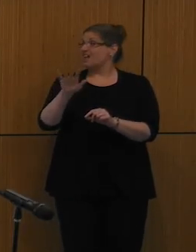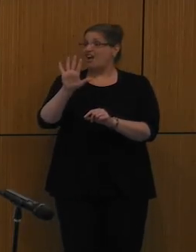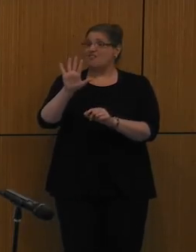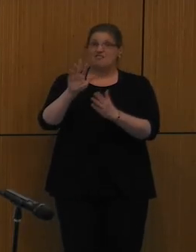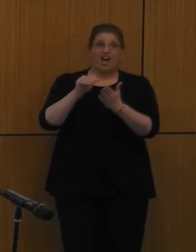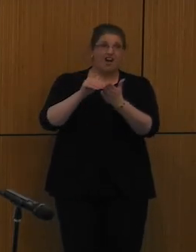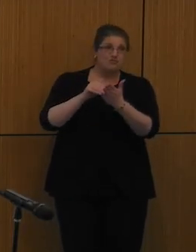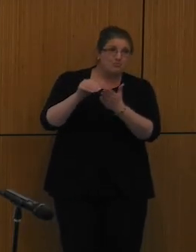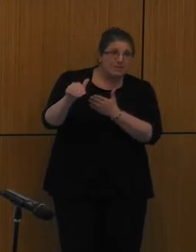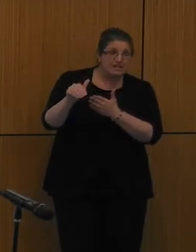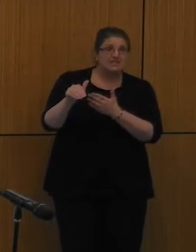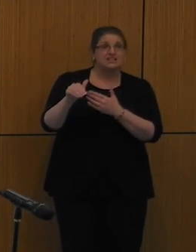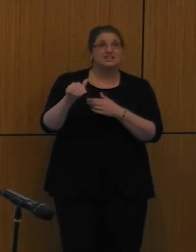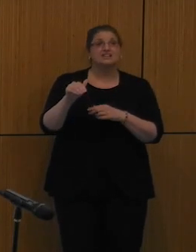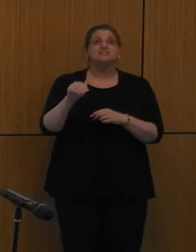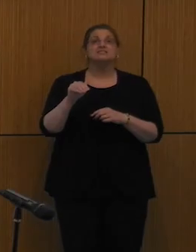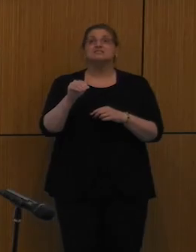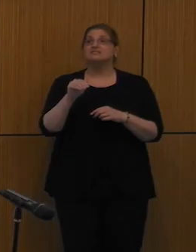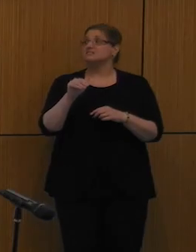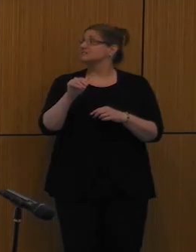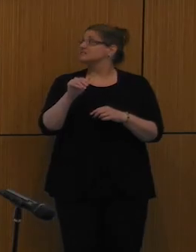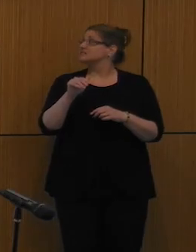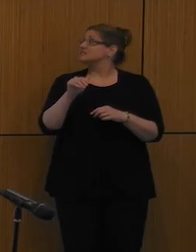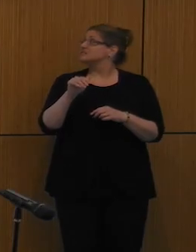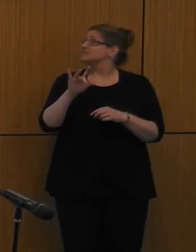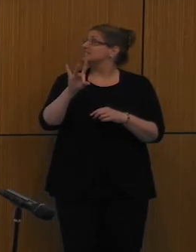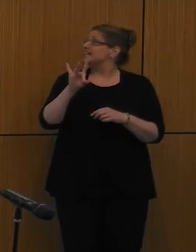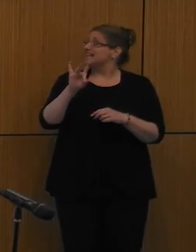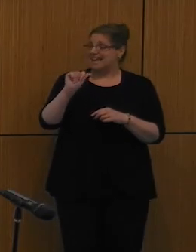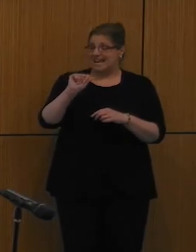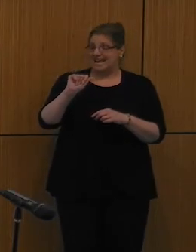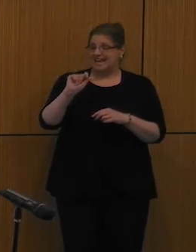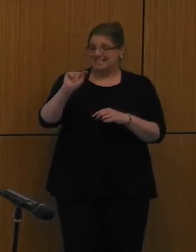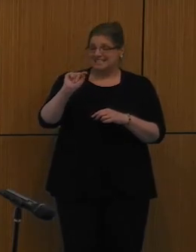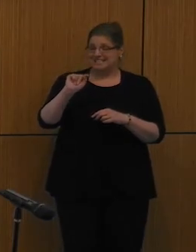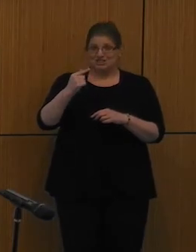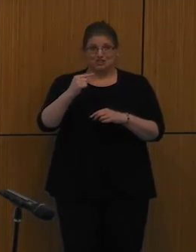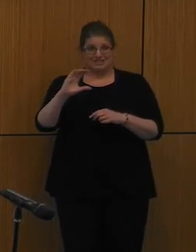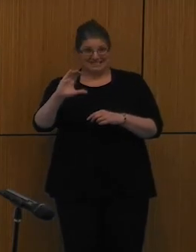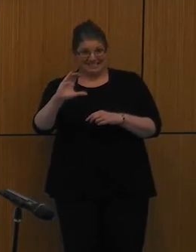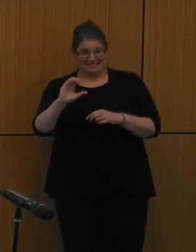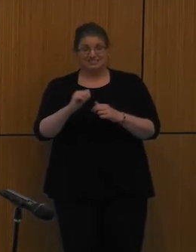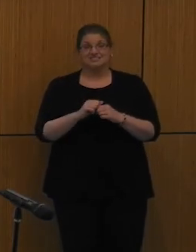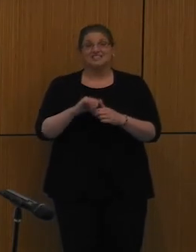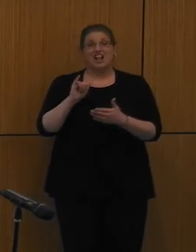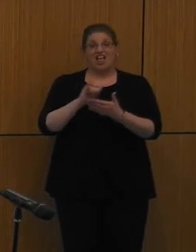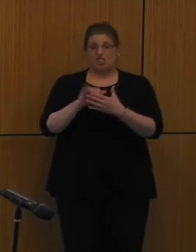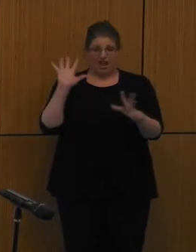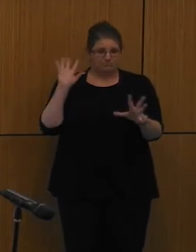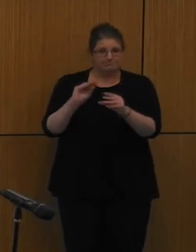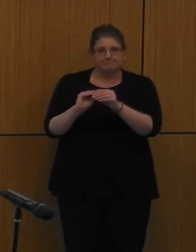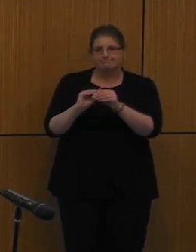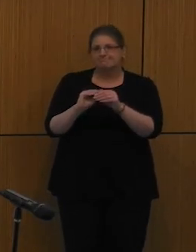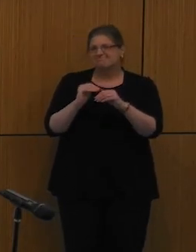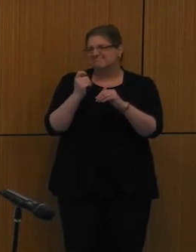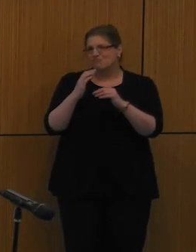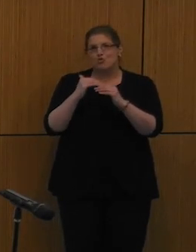nucleotides. That means 5,000,080 G's and C's. And that accounts for about four, a little bit over 4000 genes.